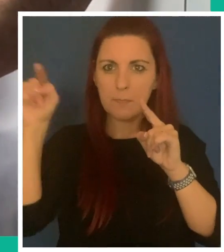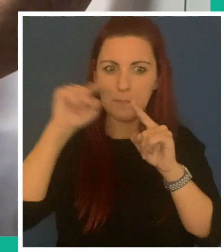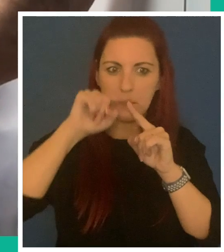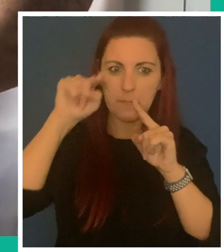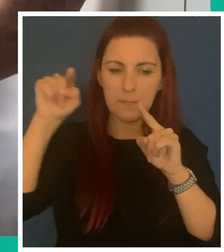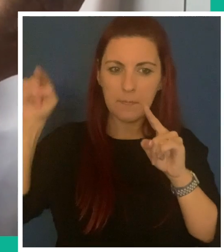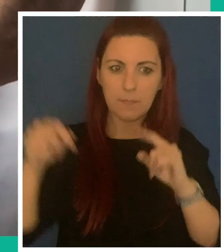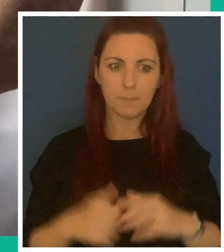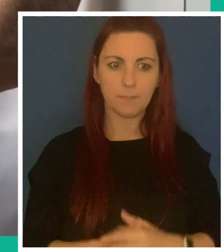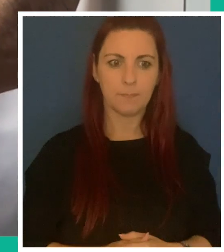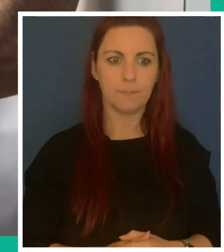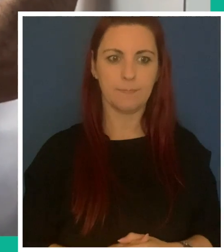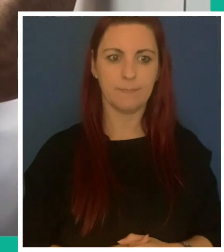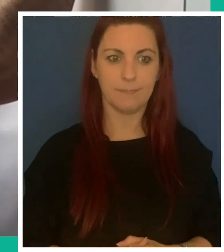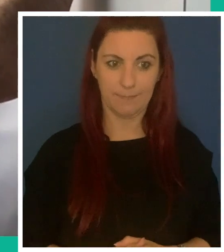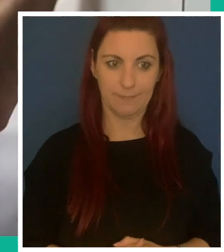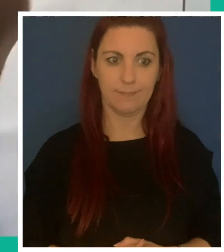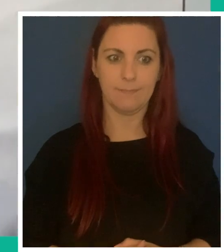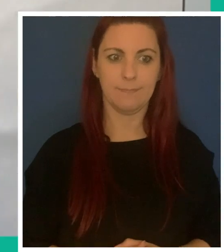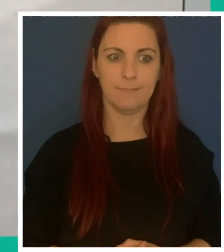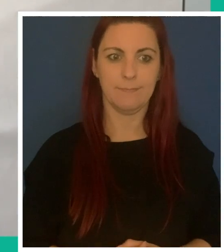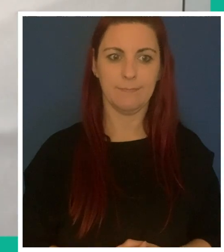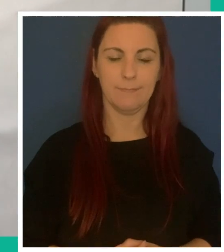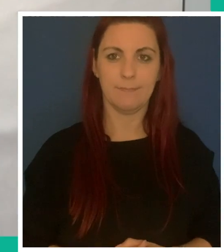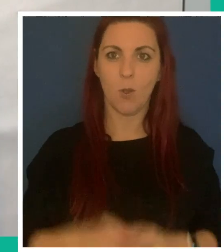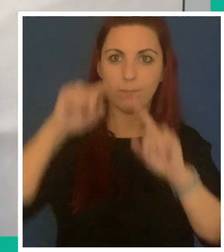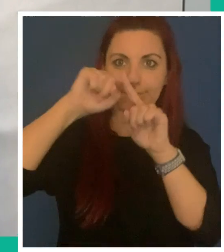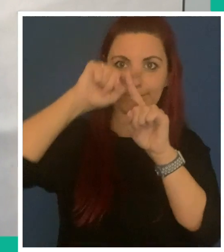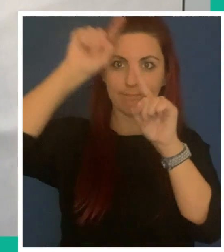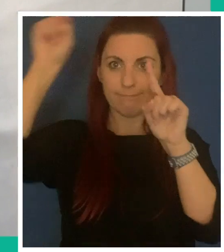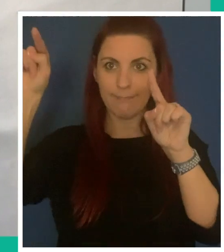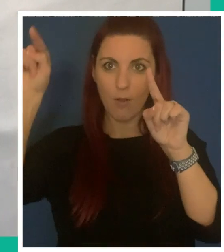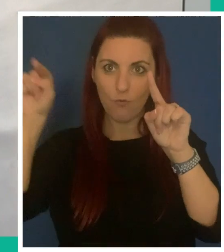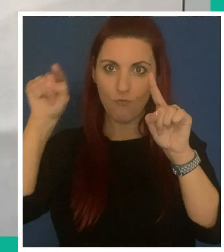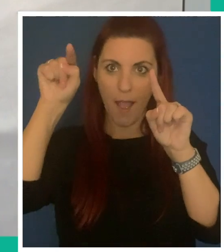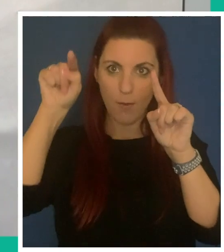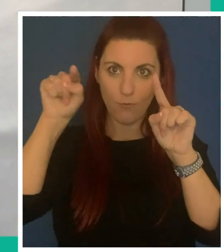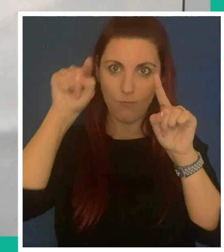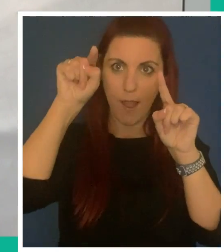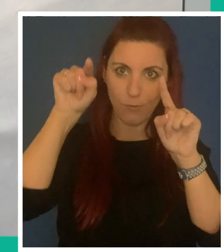So roundy W, roundy W, roundy W just like that and then we're going draw